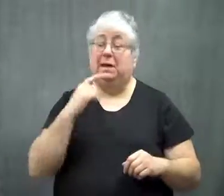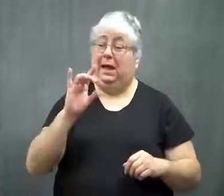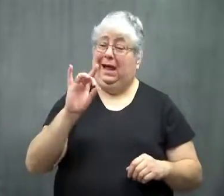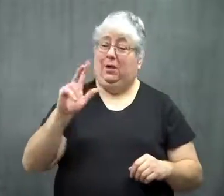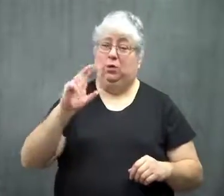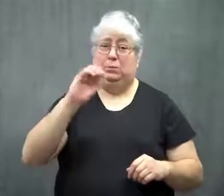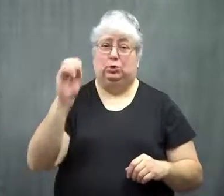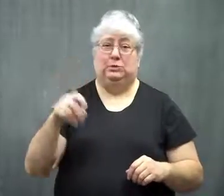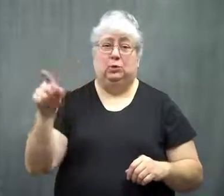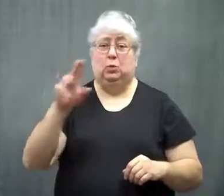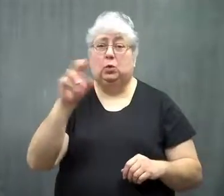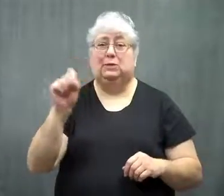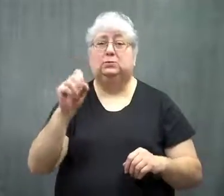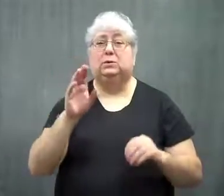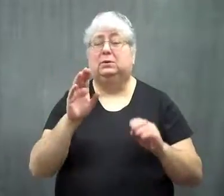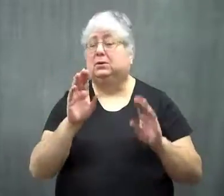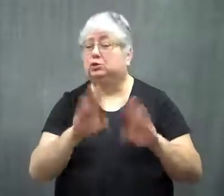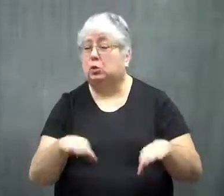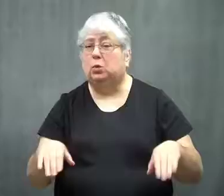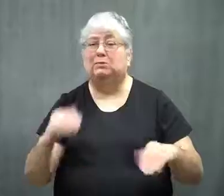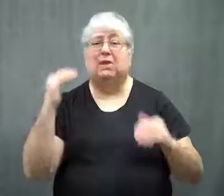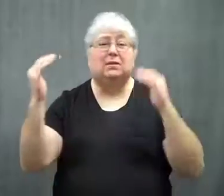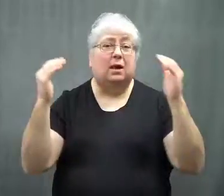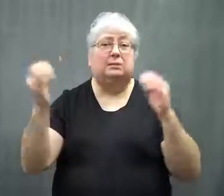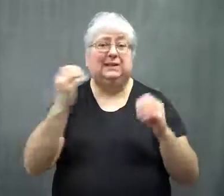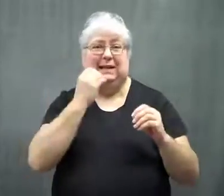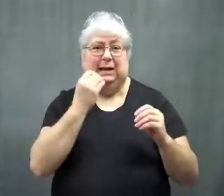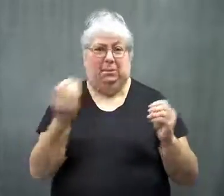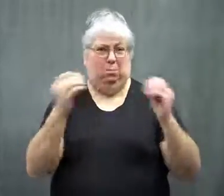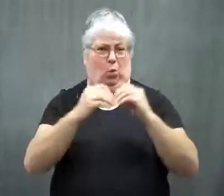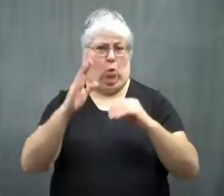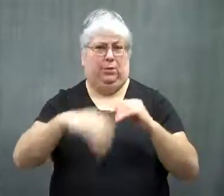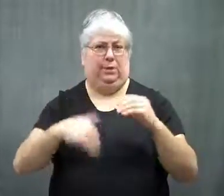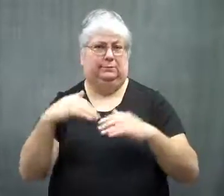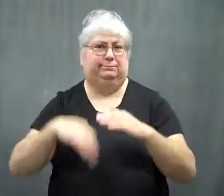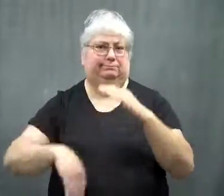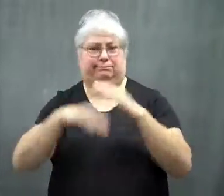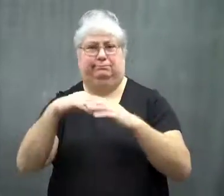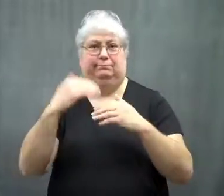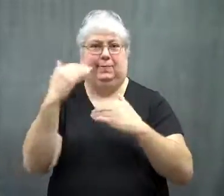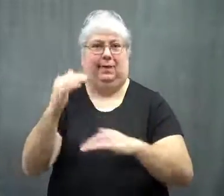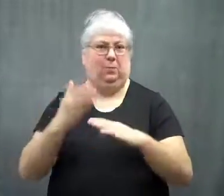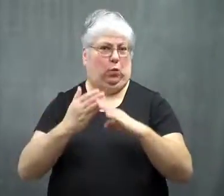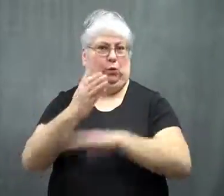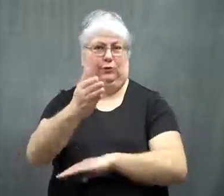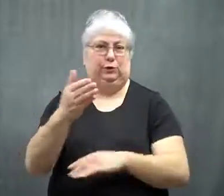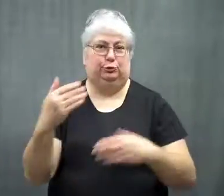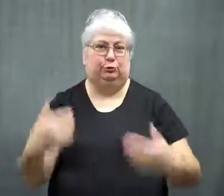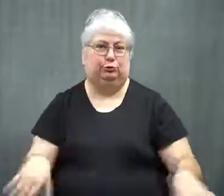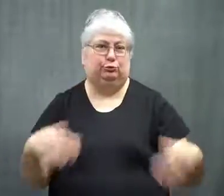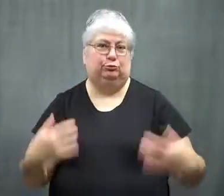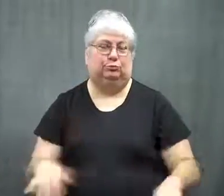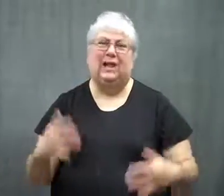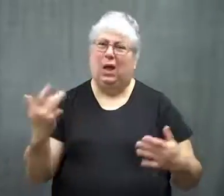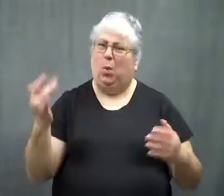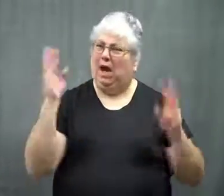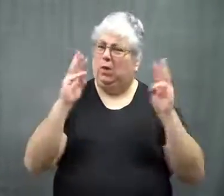83% of adults and children in the U.S. eat more than the recommended daily amount.